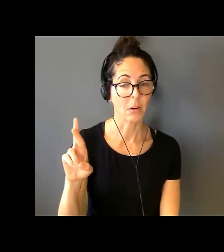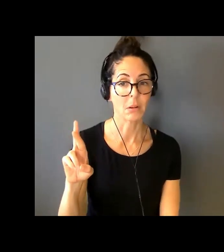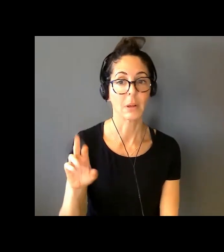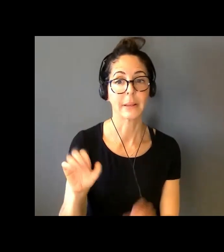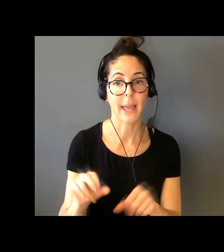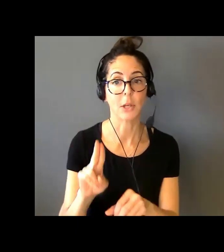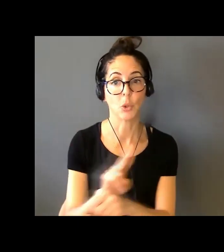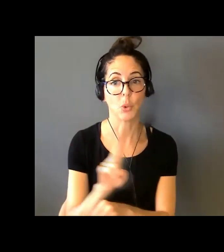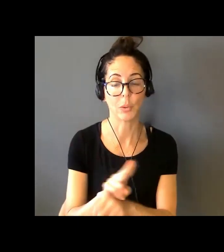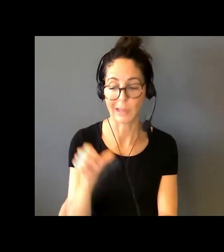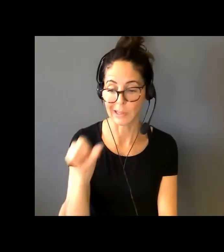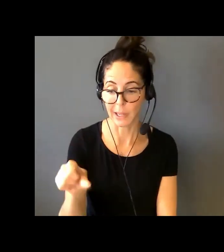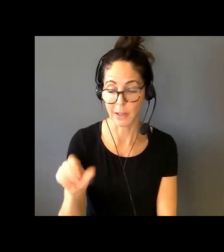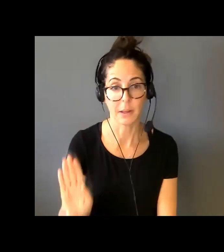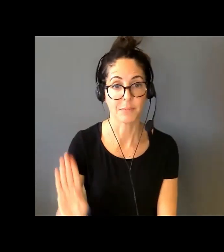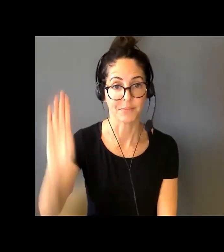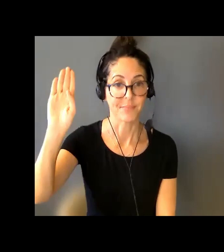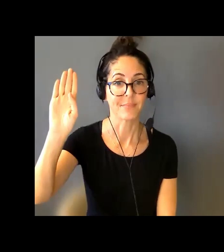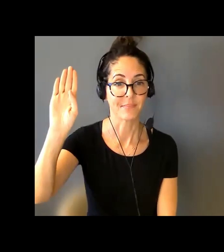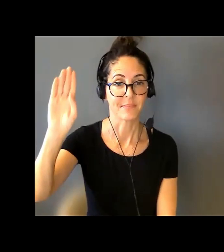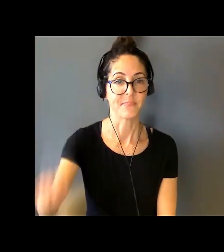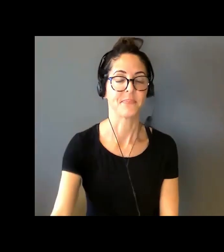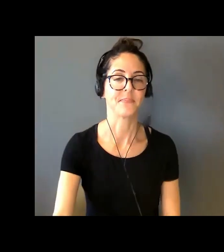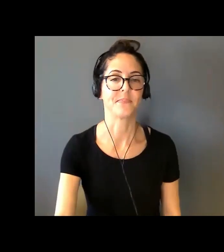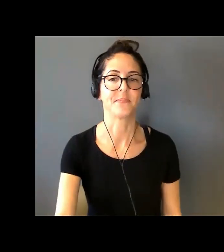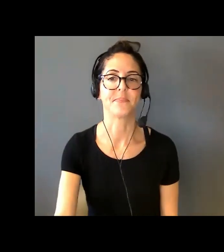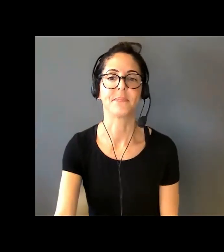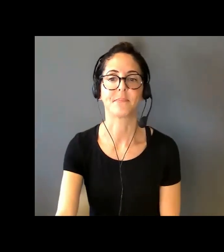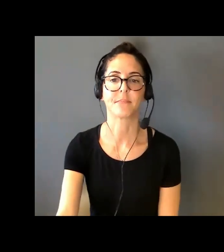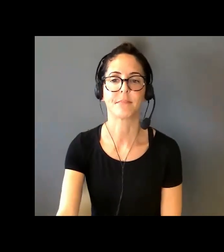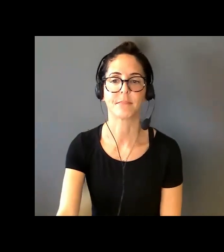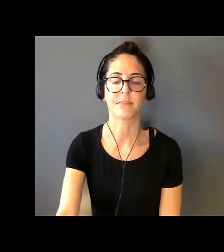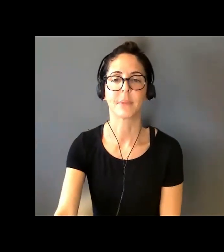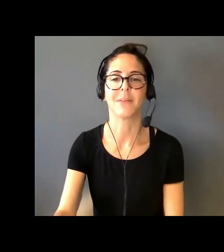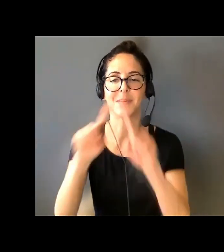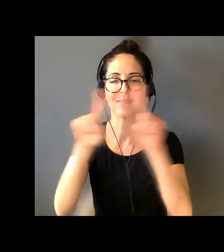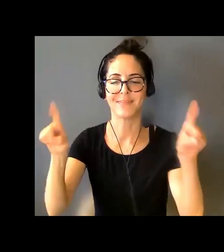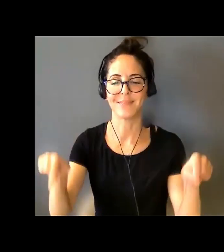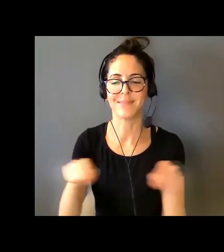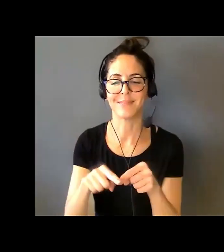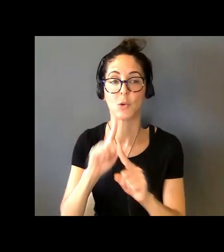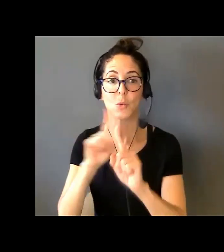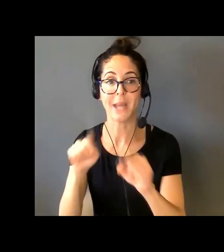raise hand feature which is a button under the reaction button at the bottom of your screen.